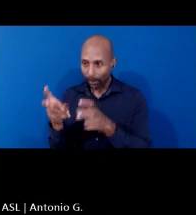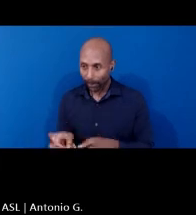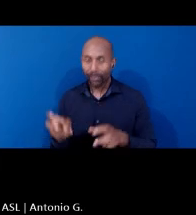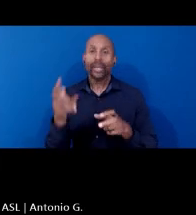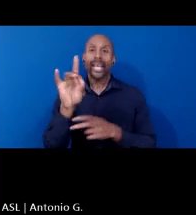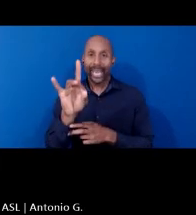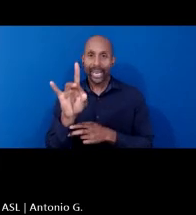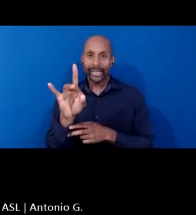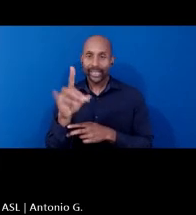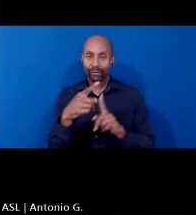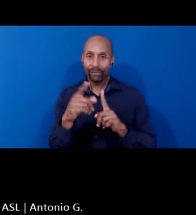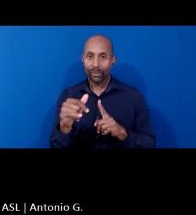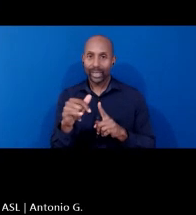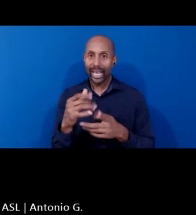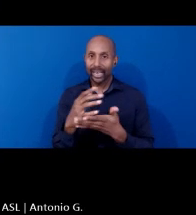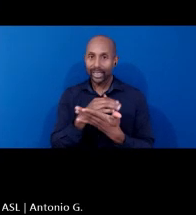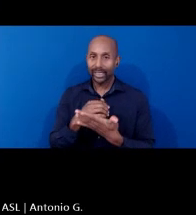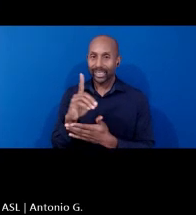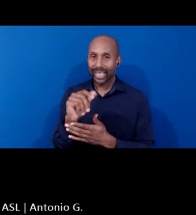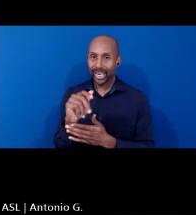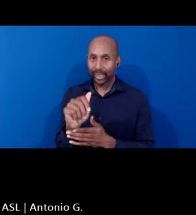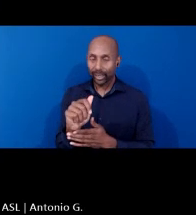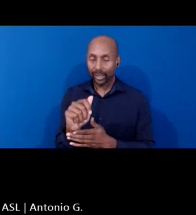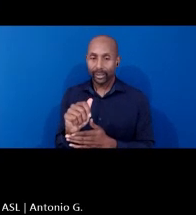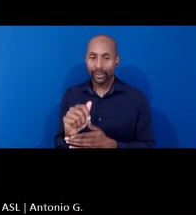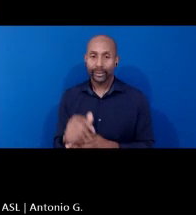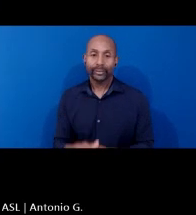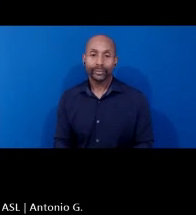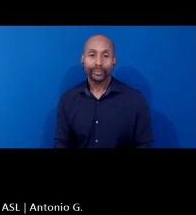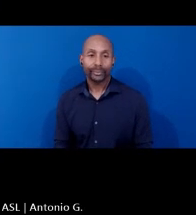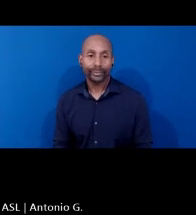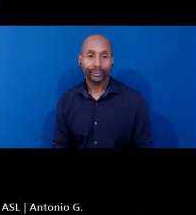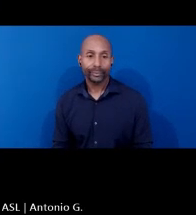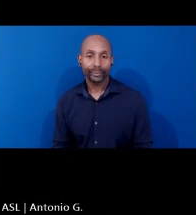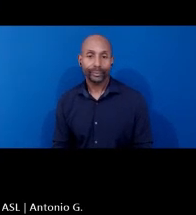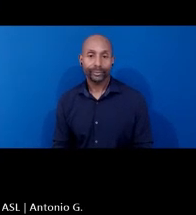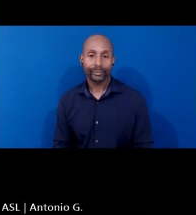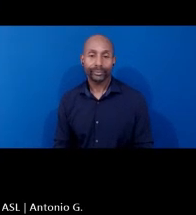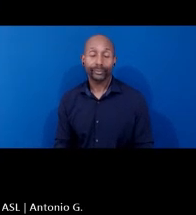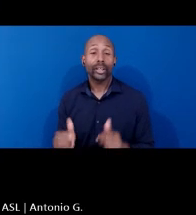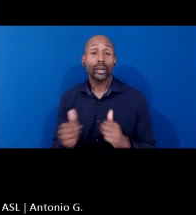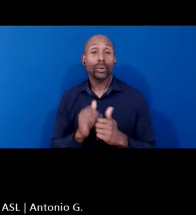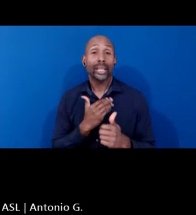Next slide please. And what we're focusing on with our network, where we're